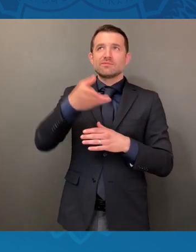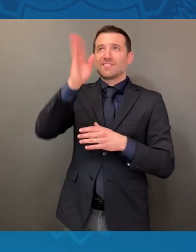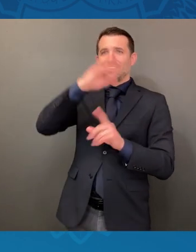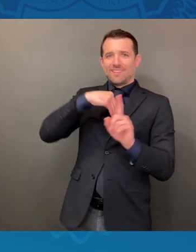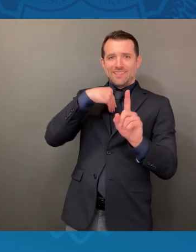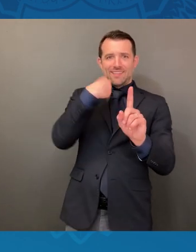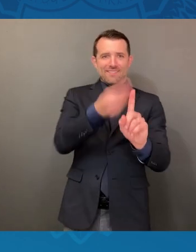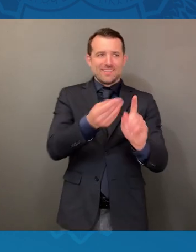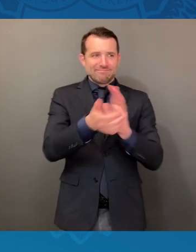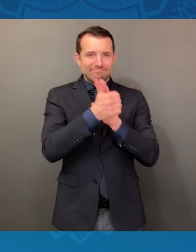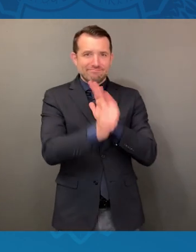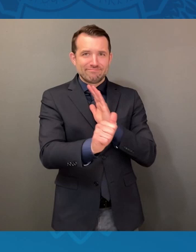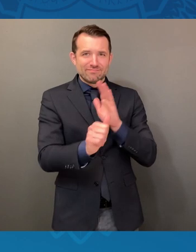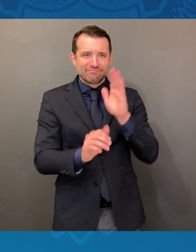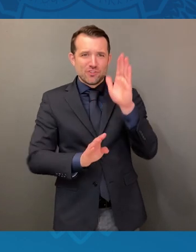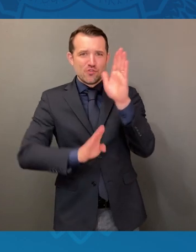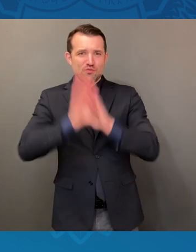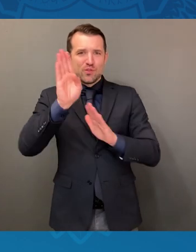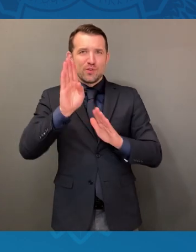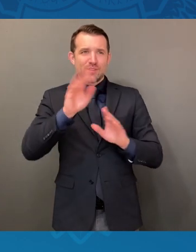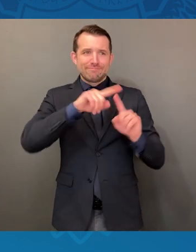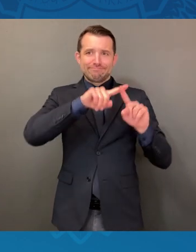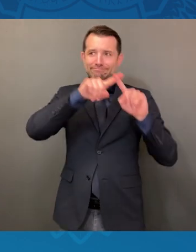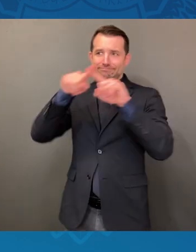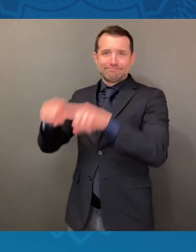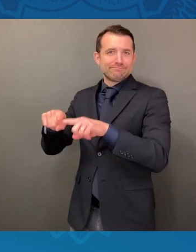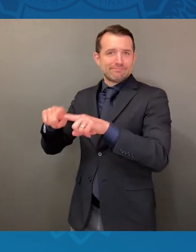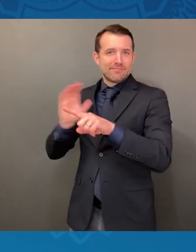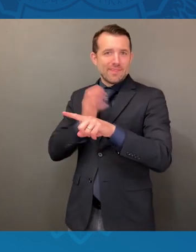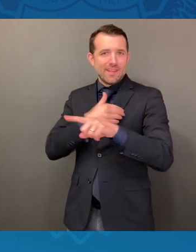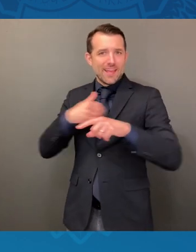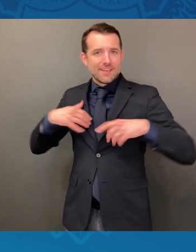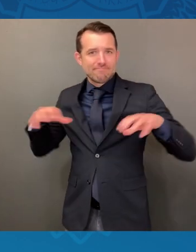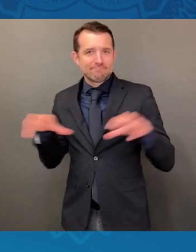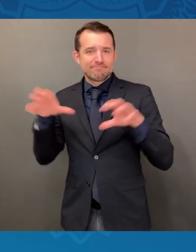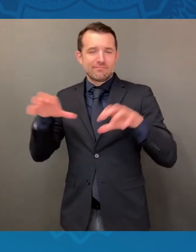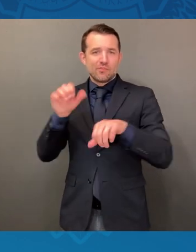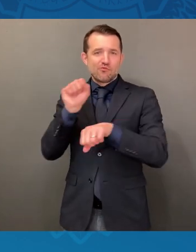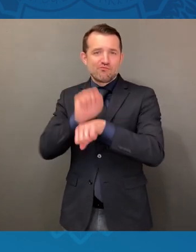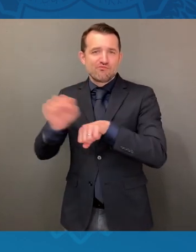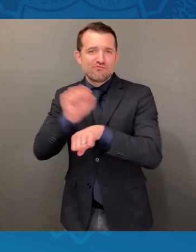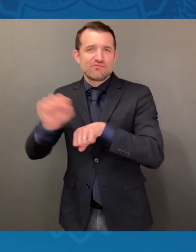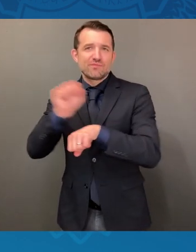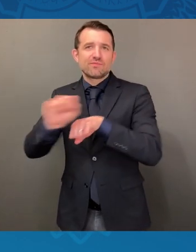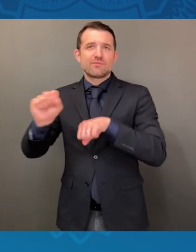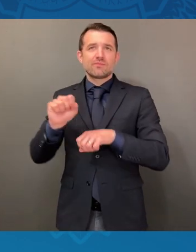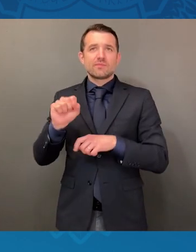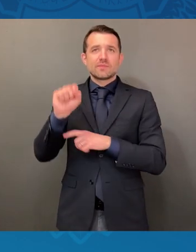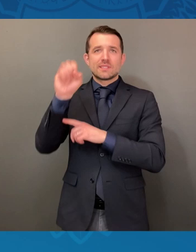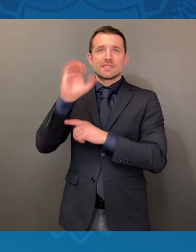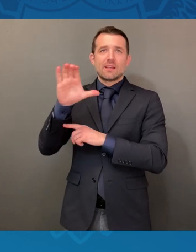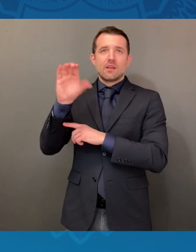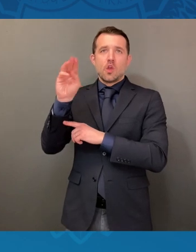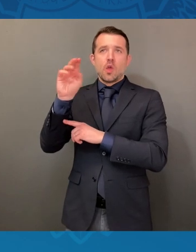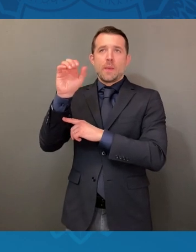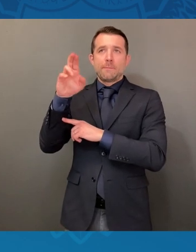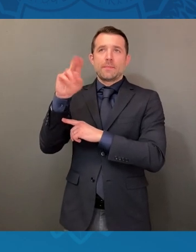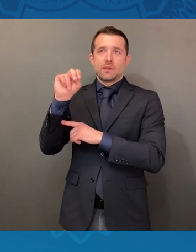We are joined by the deputy secretary of our Department of Commerce, Don Graves. Congressman Troy Carter,